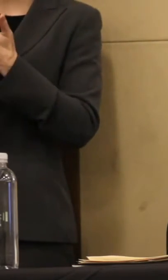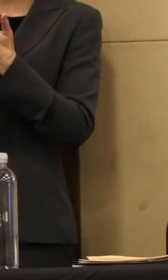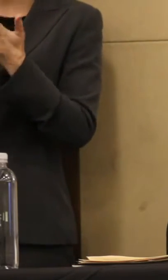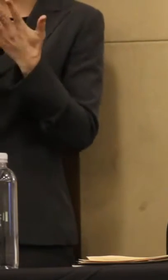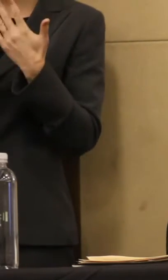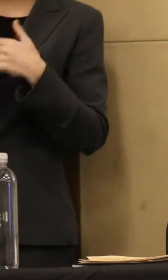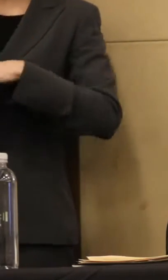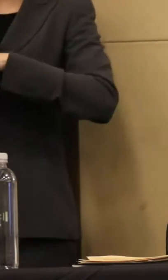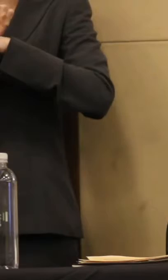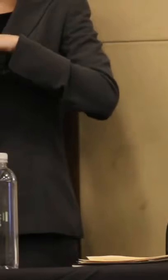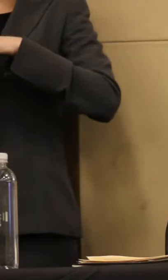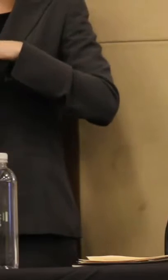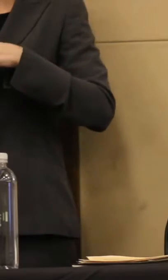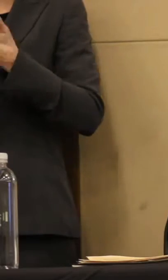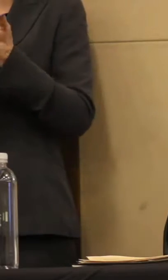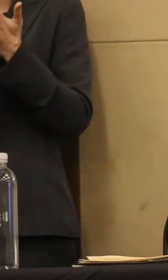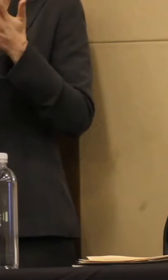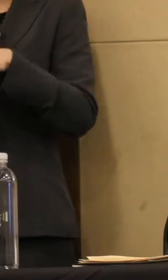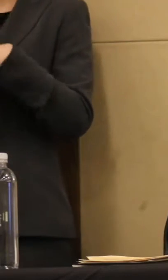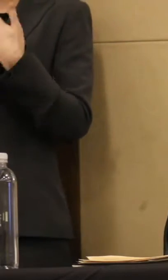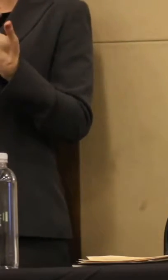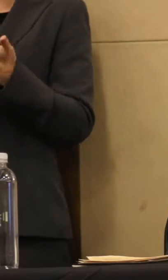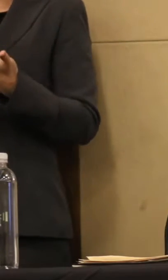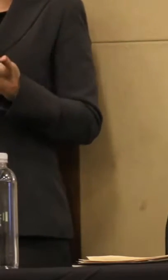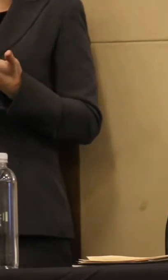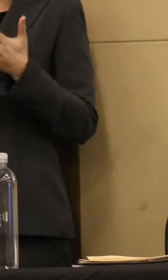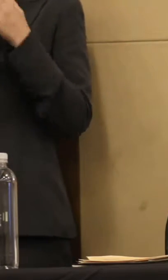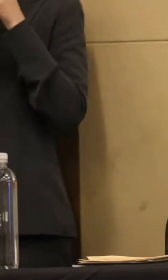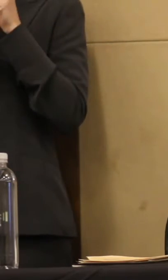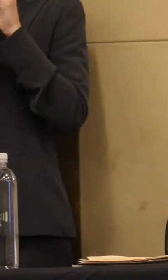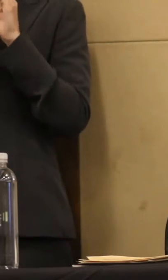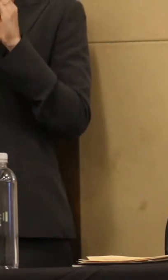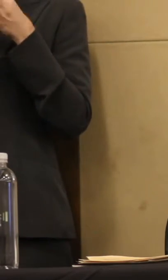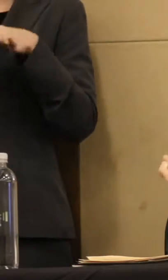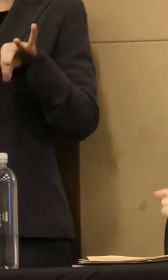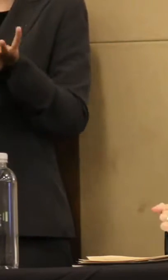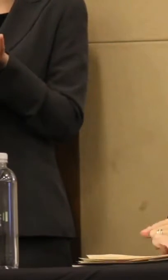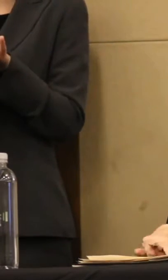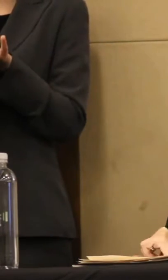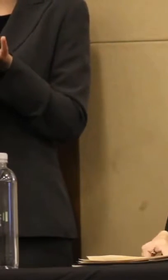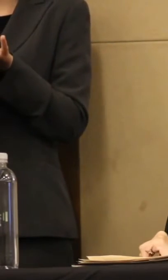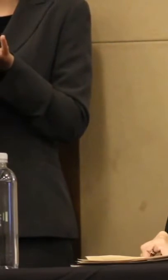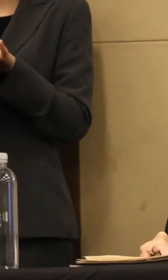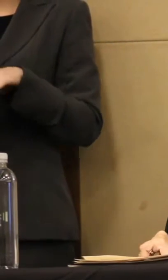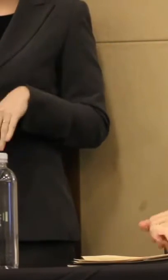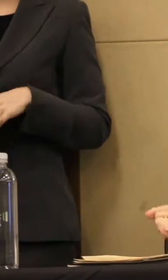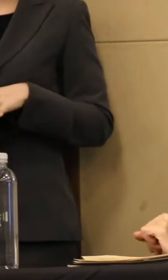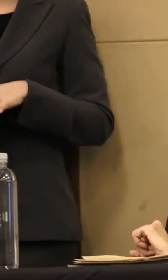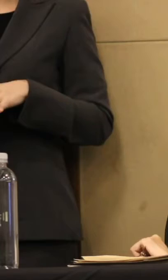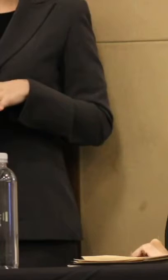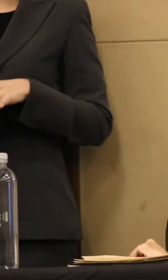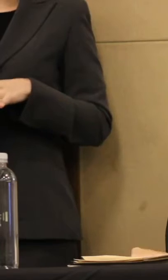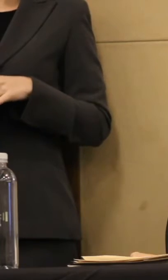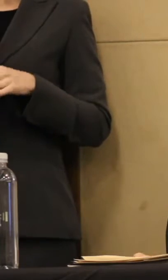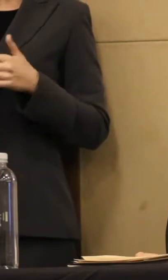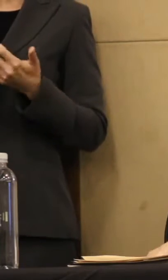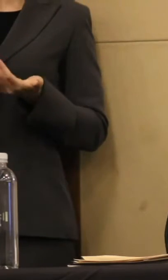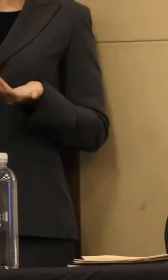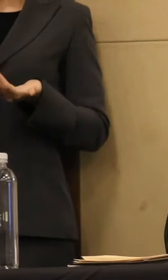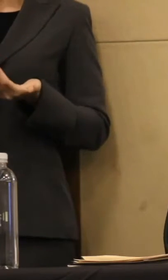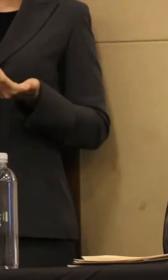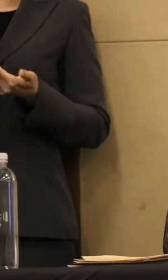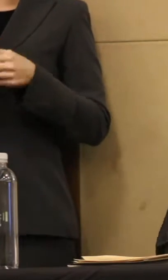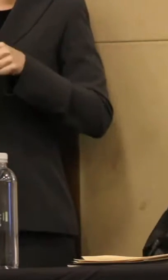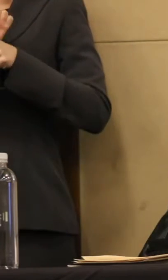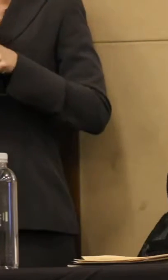all of that is so important because the more you work with someone with a disability the